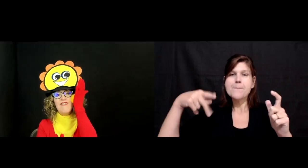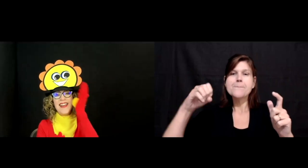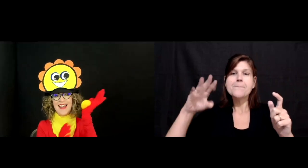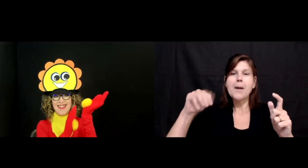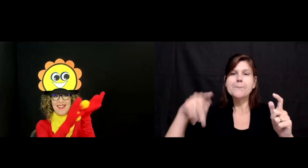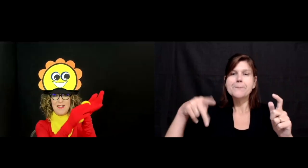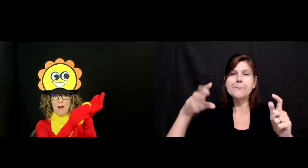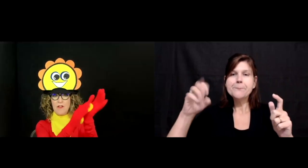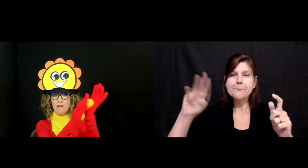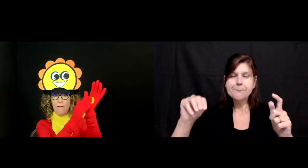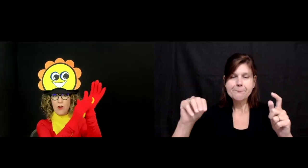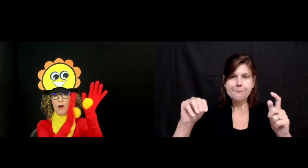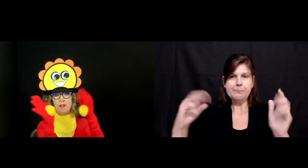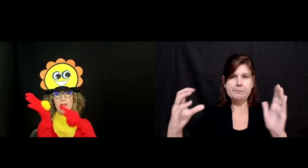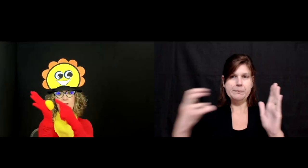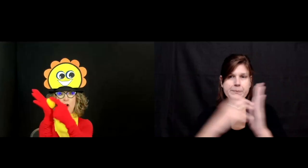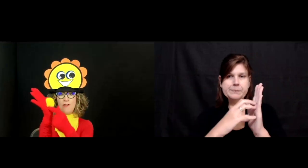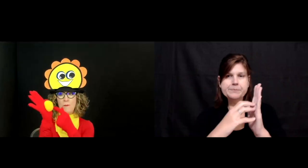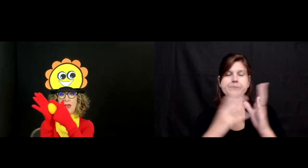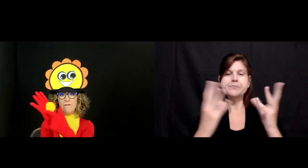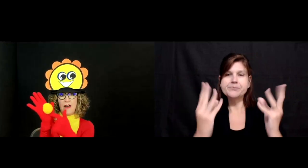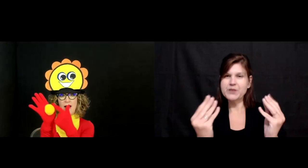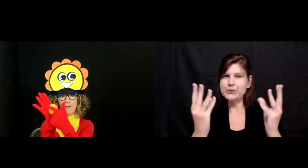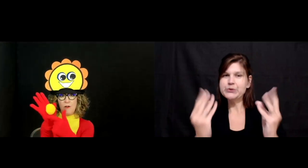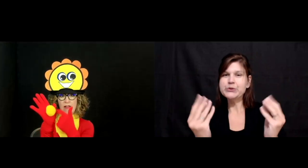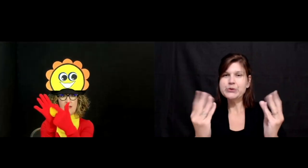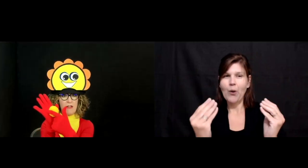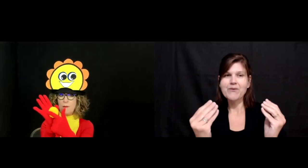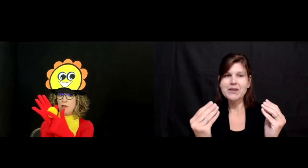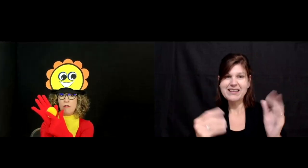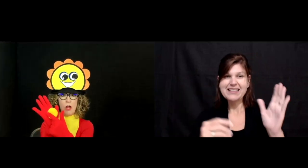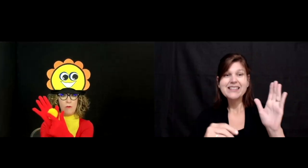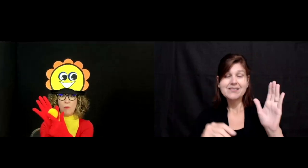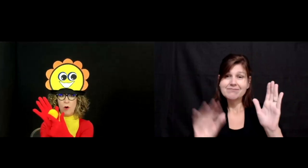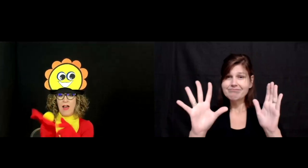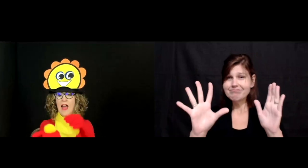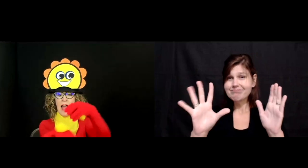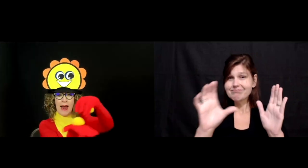They're really nice and soft, the softer ones. And they've got to be five or six centimeters, no smaller.